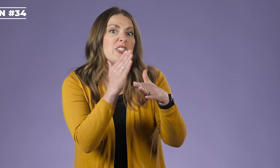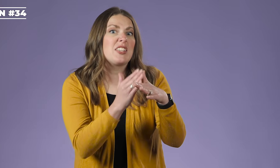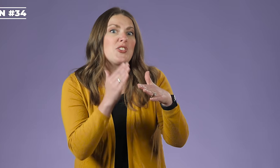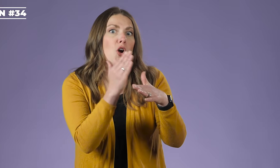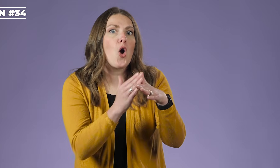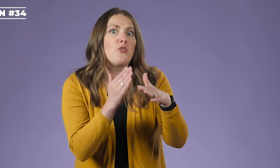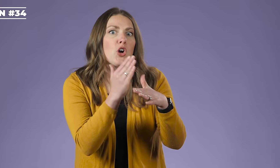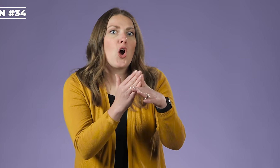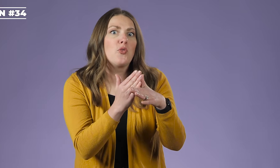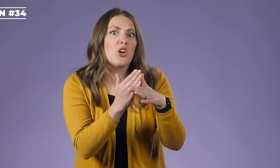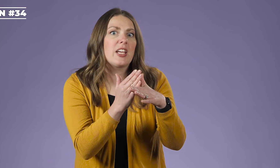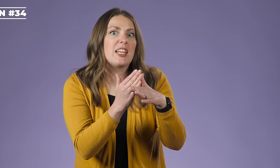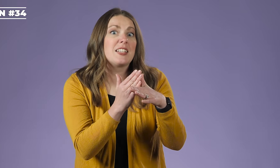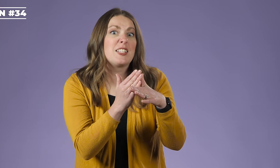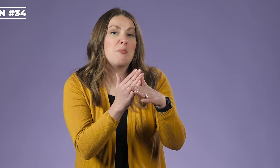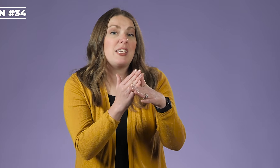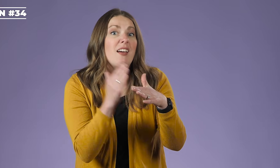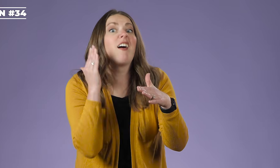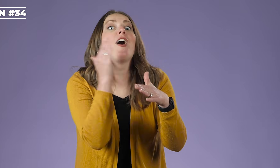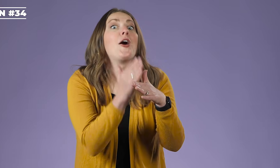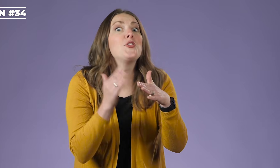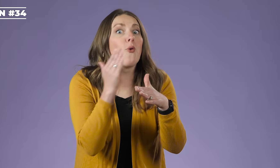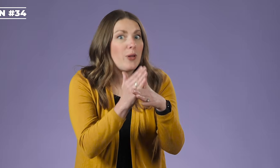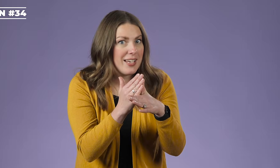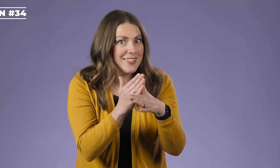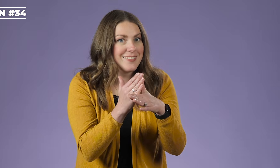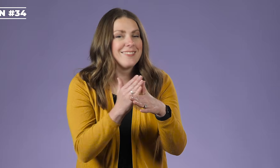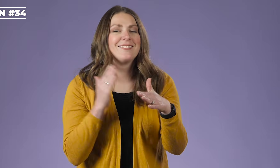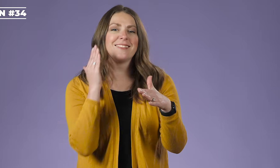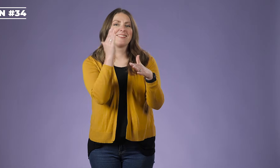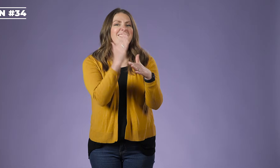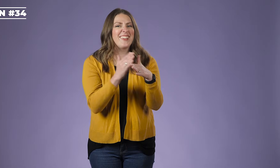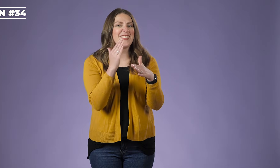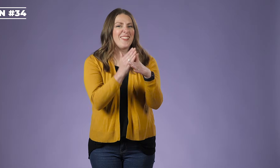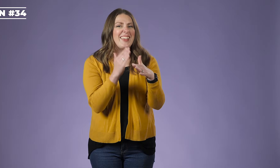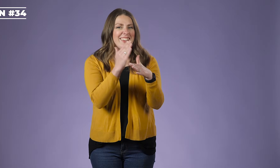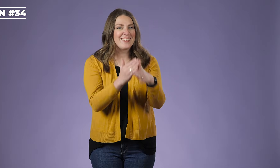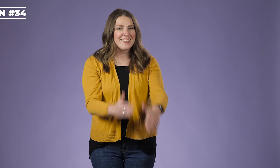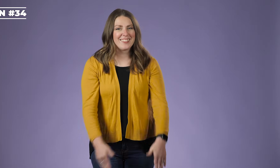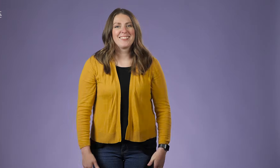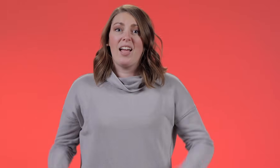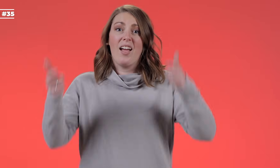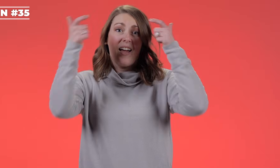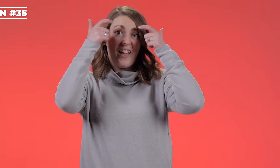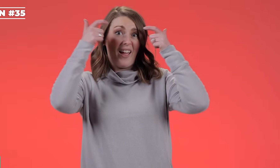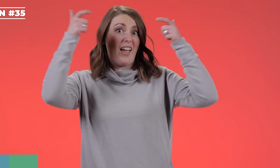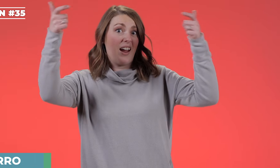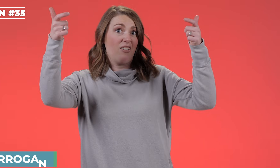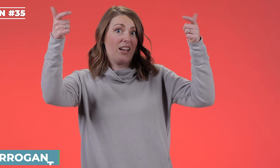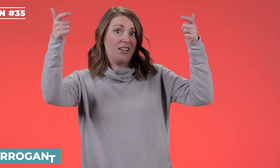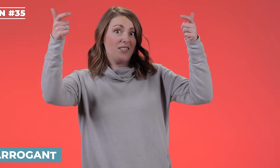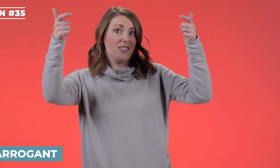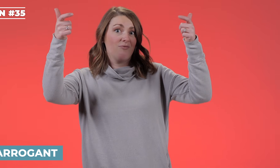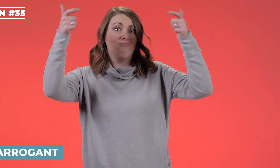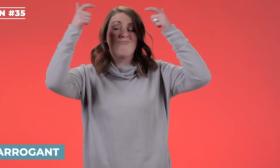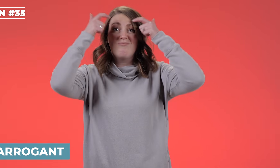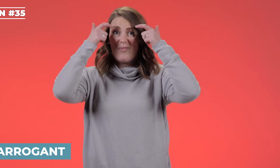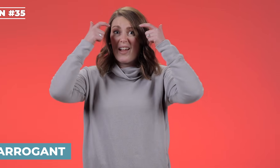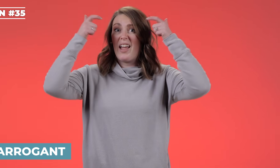and sister over and over again to be annoying, annoying. Arrogant,